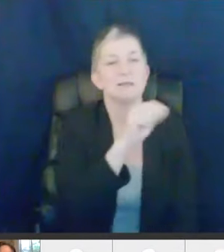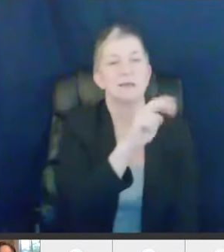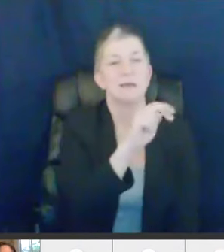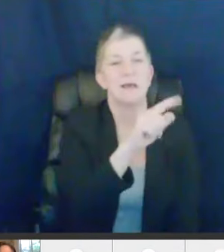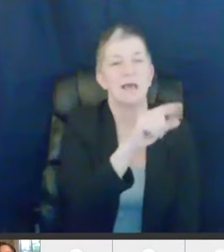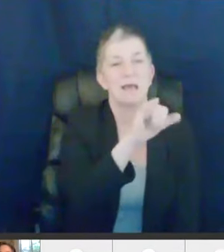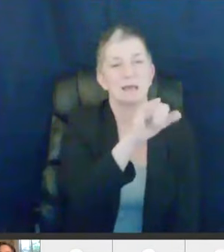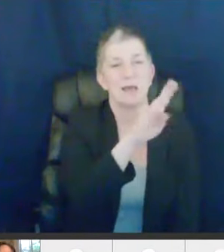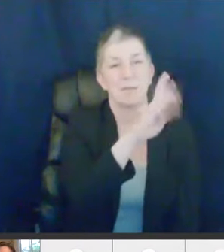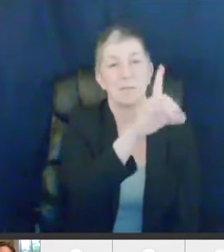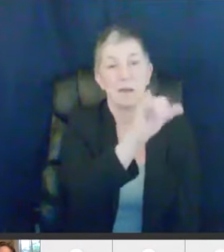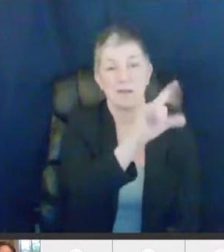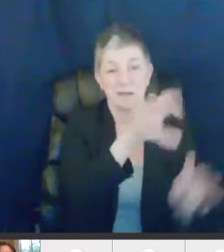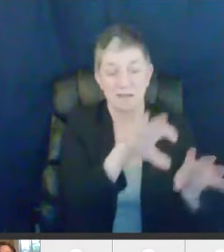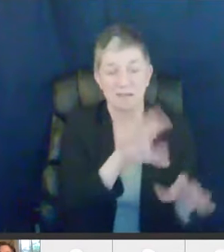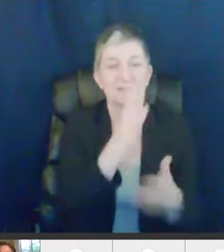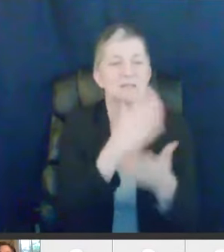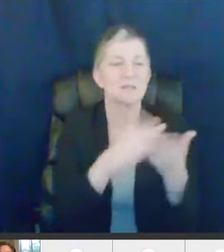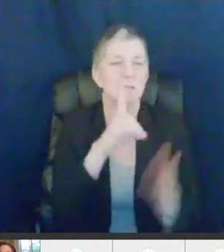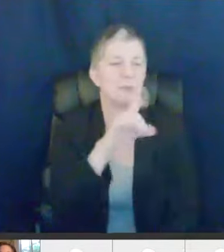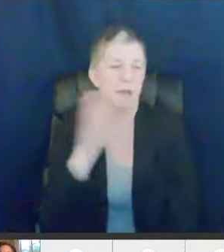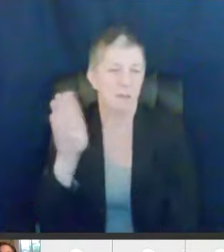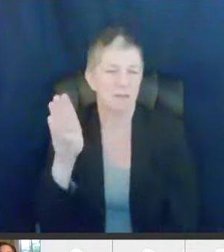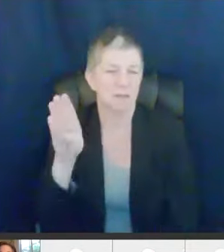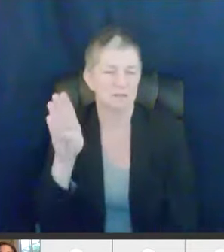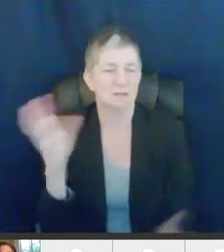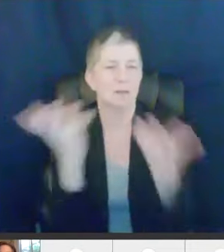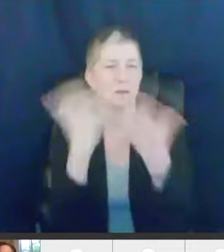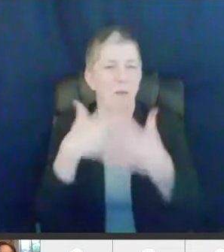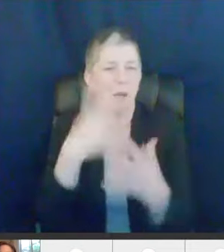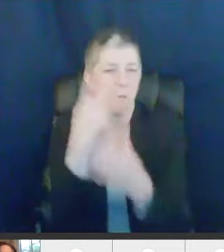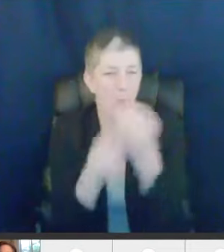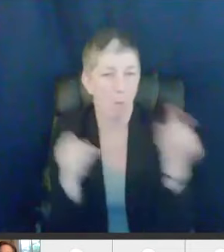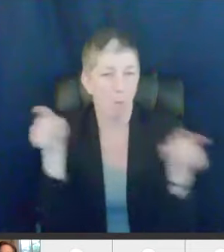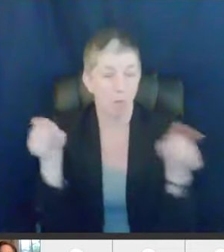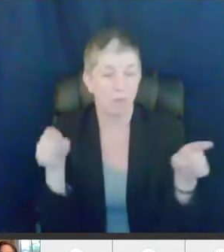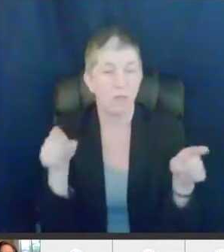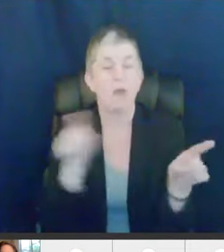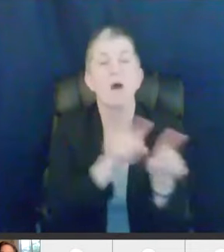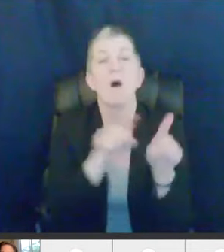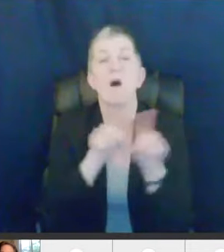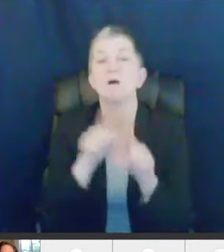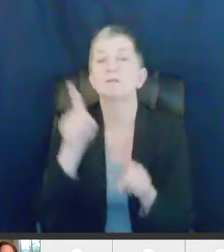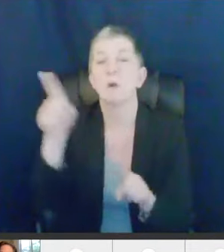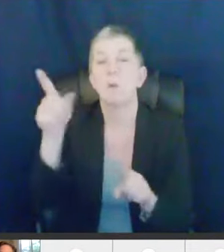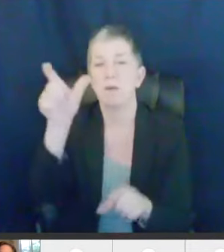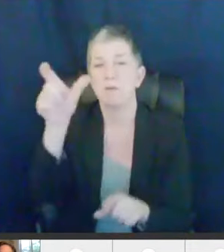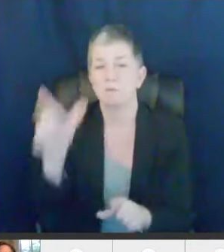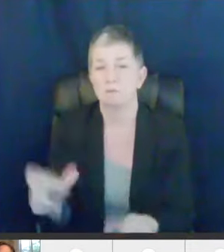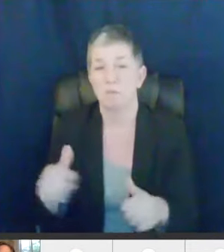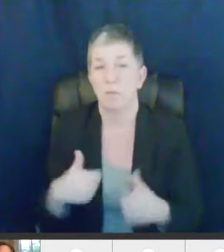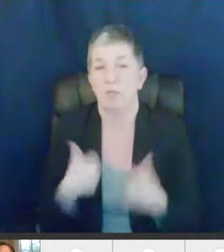and from a question from a resident I have asked our team to